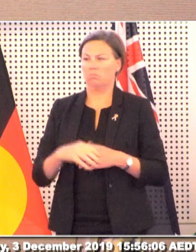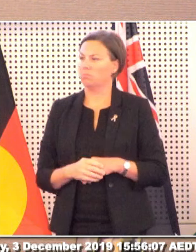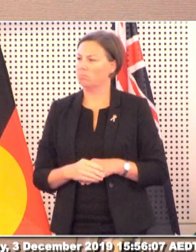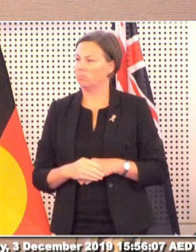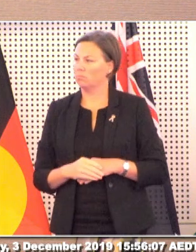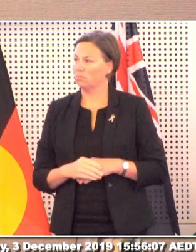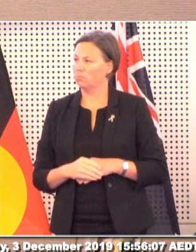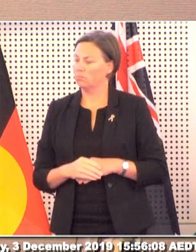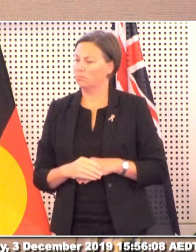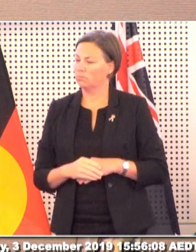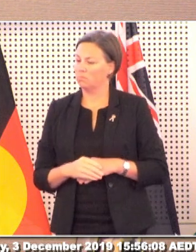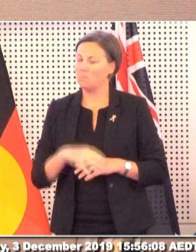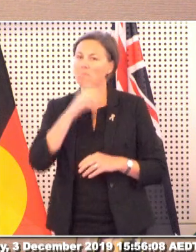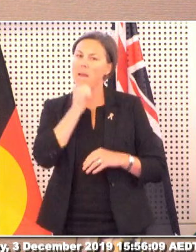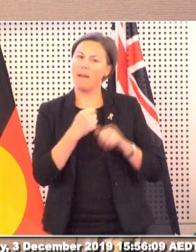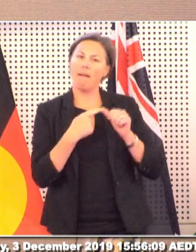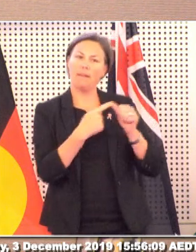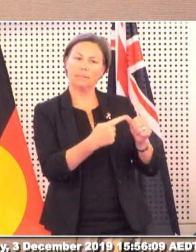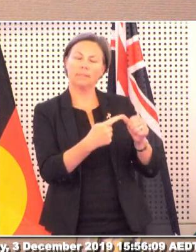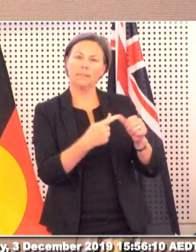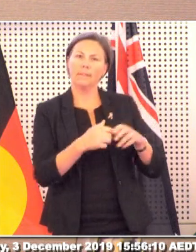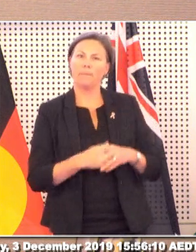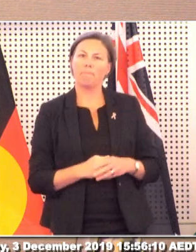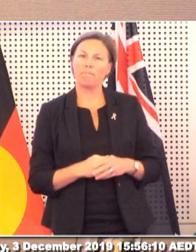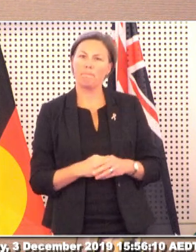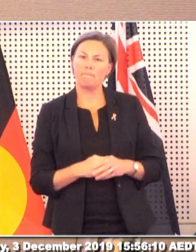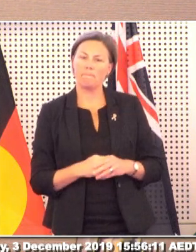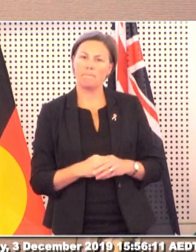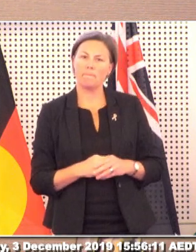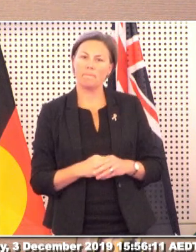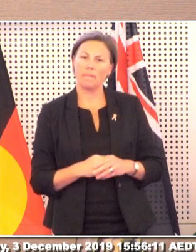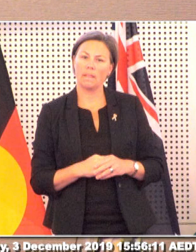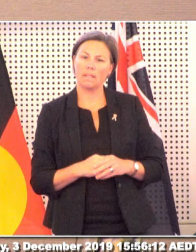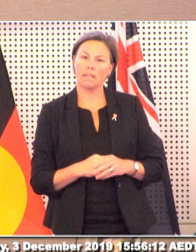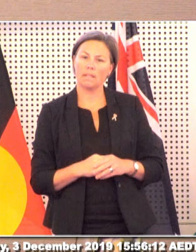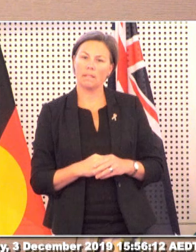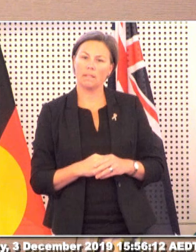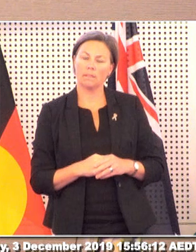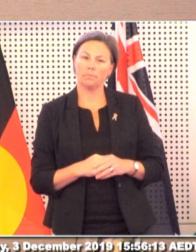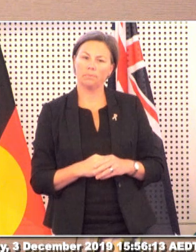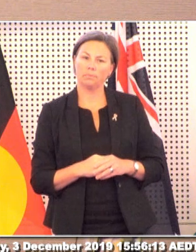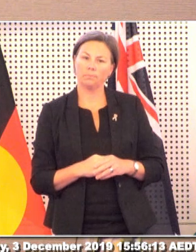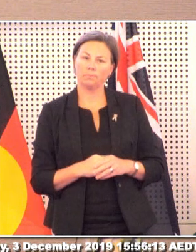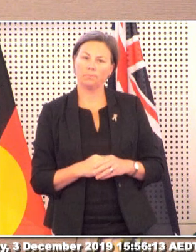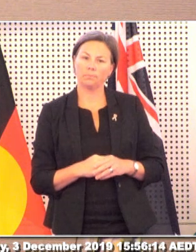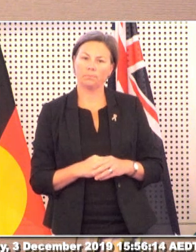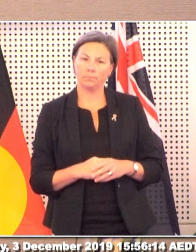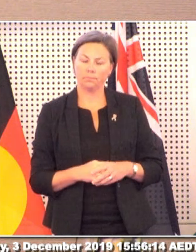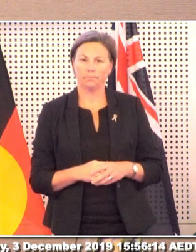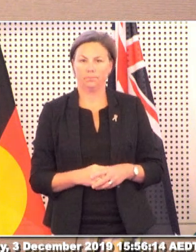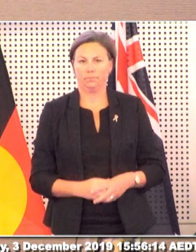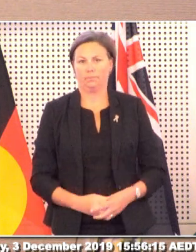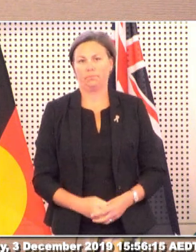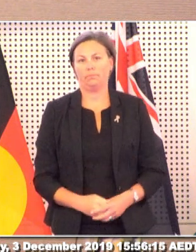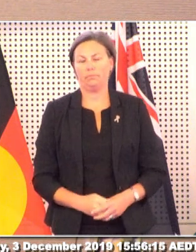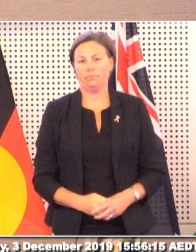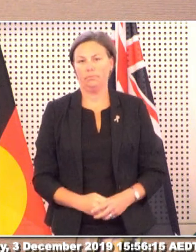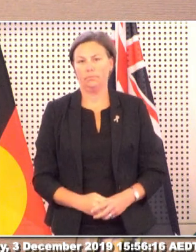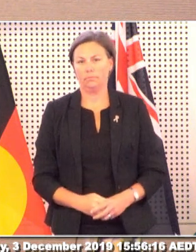That’s probably best illustrated by the time it takes to receive responses